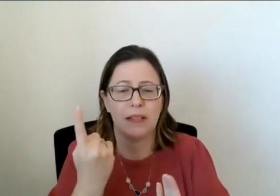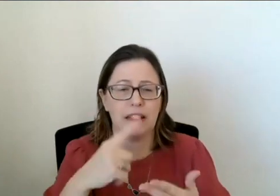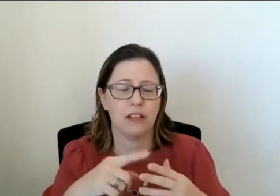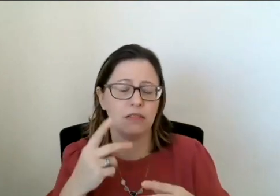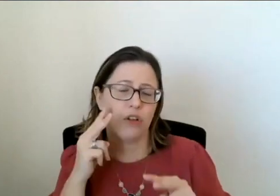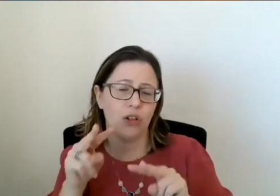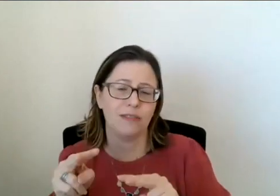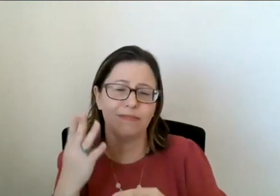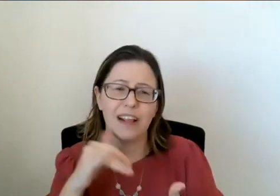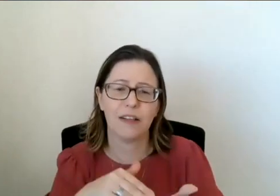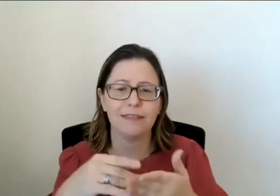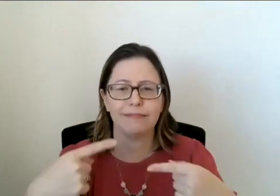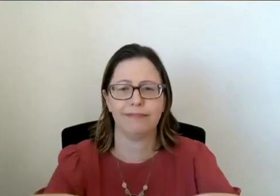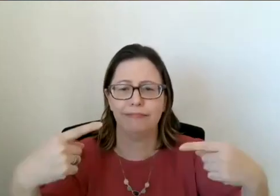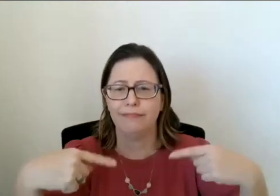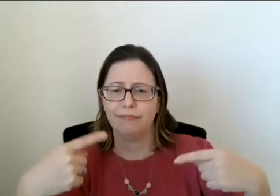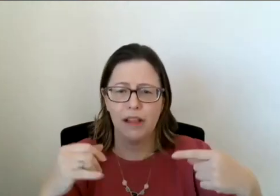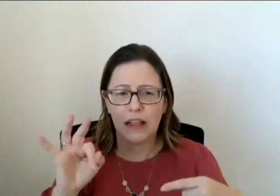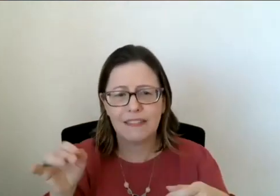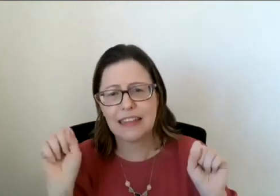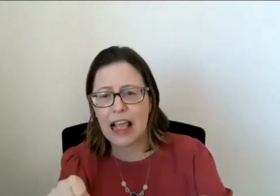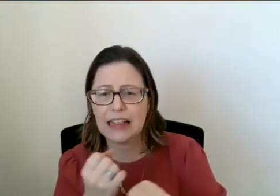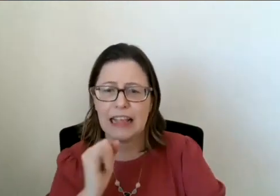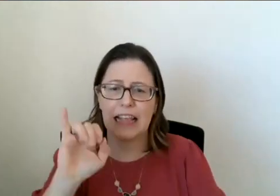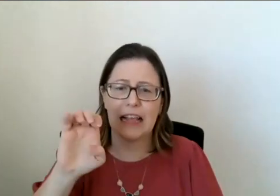to have their success and those things are documented in the IEP. So, again,